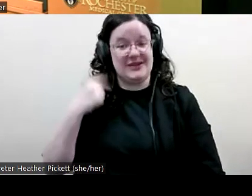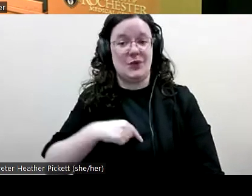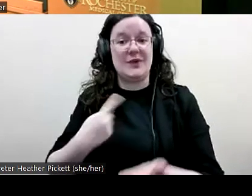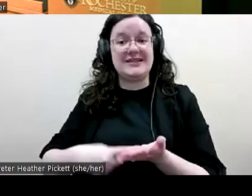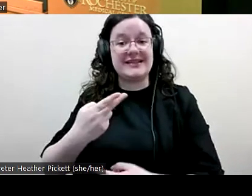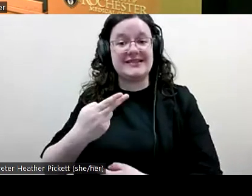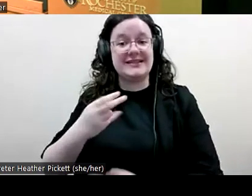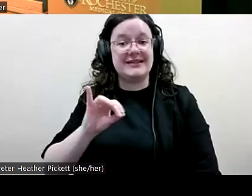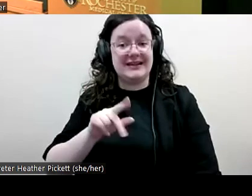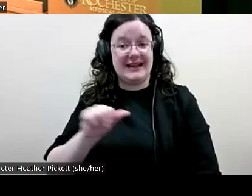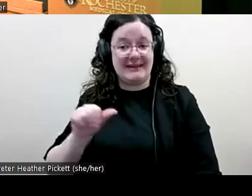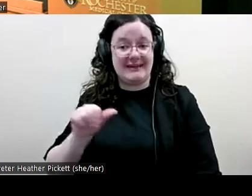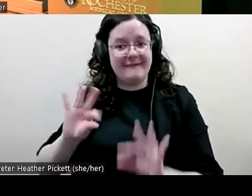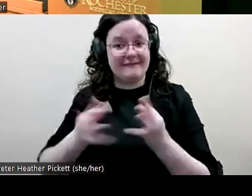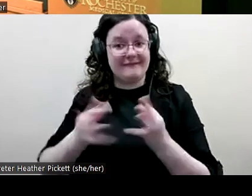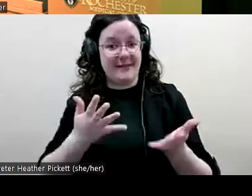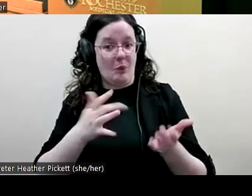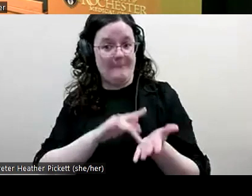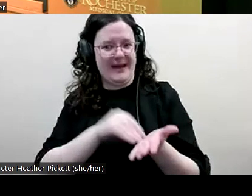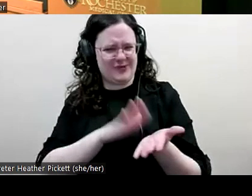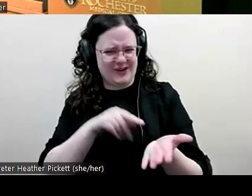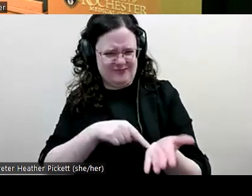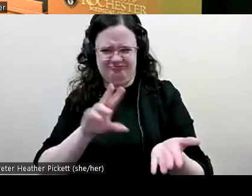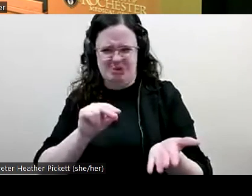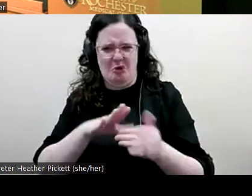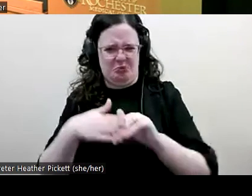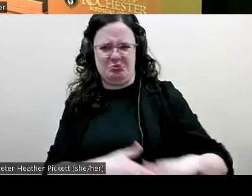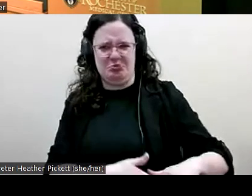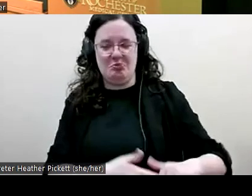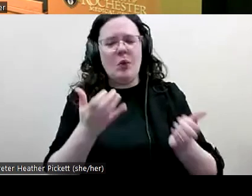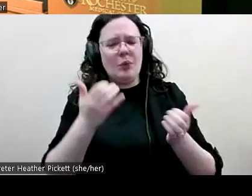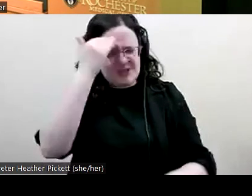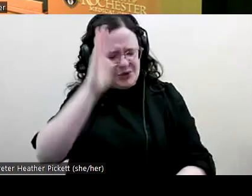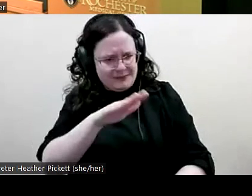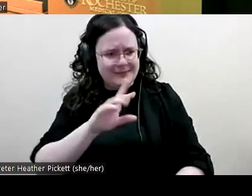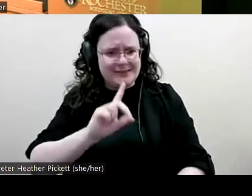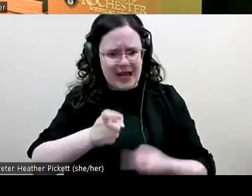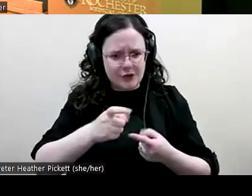want you to tell them right what's the diagnosis what are the treatment options you know um what